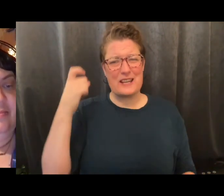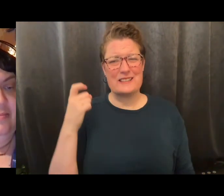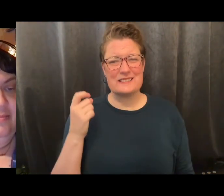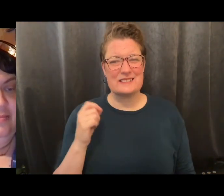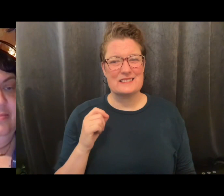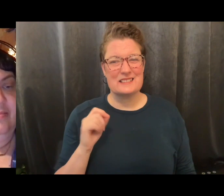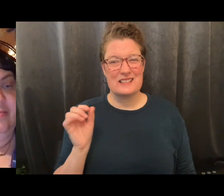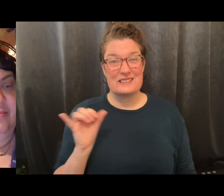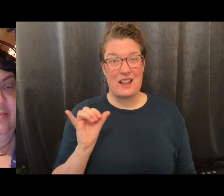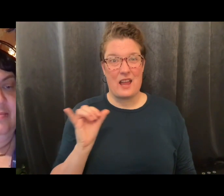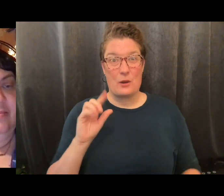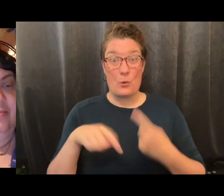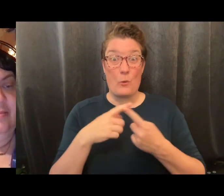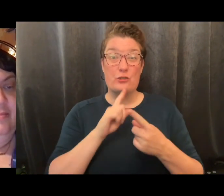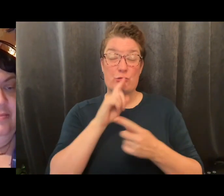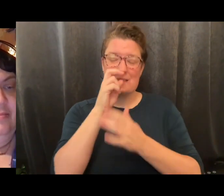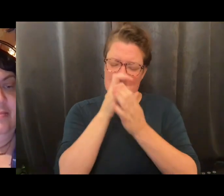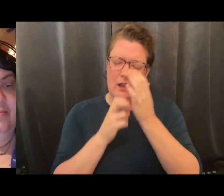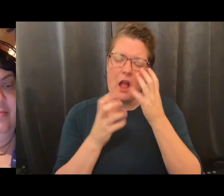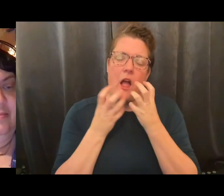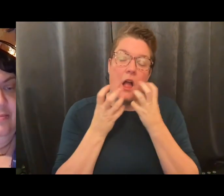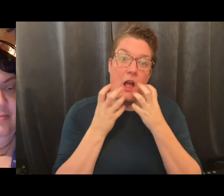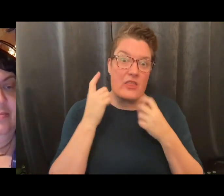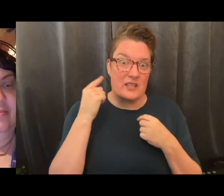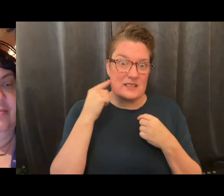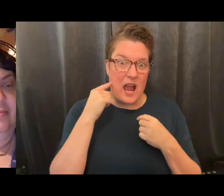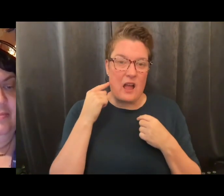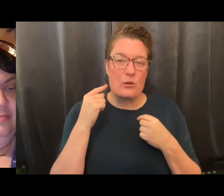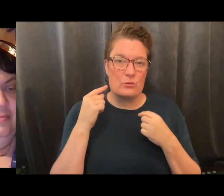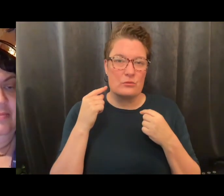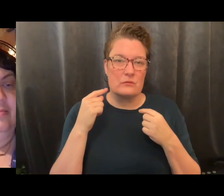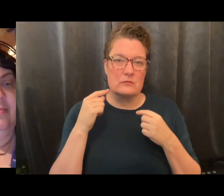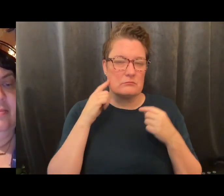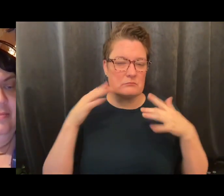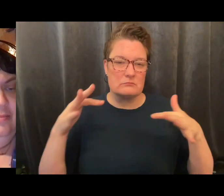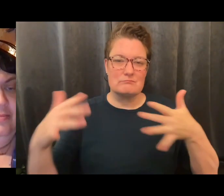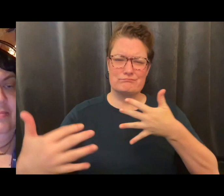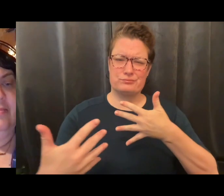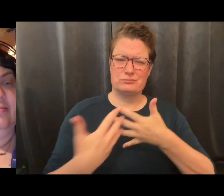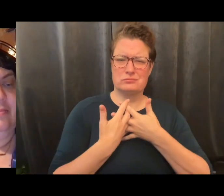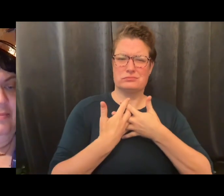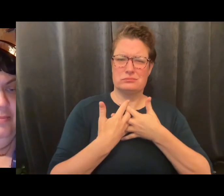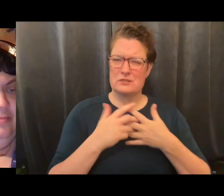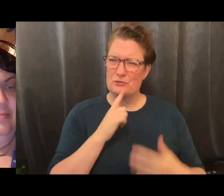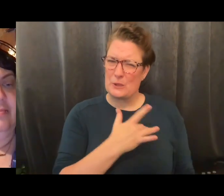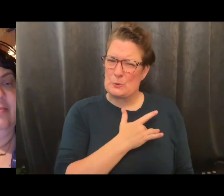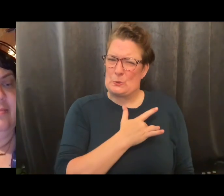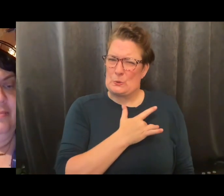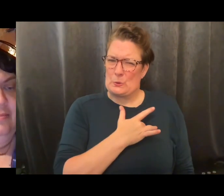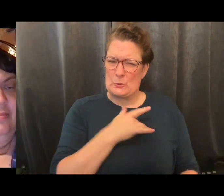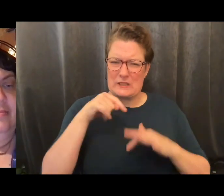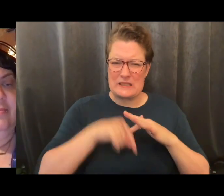sound really does just go in and stir something on a very deep level and, you